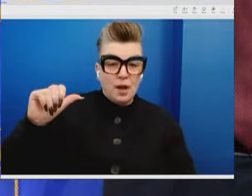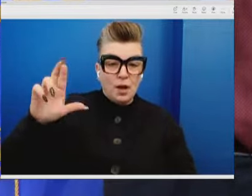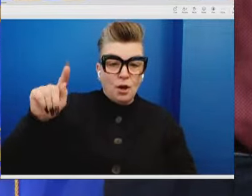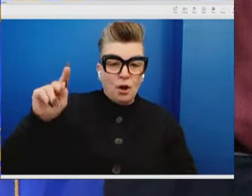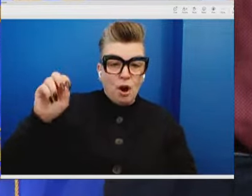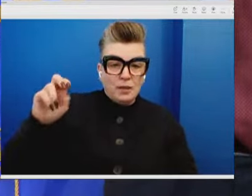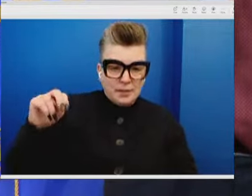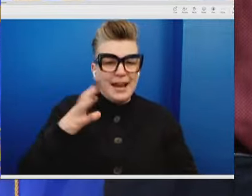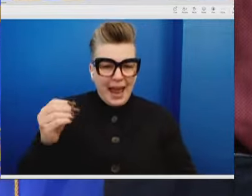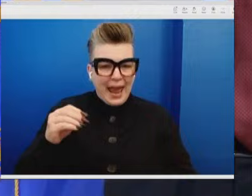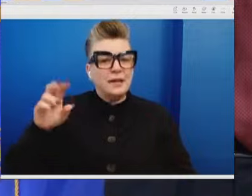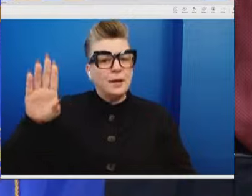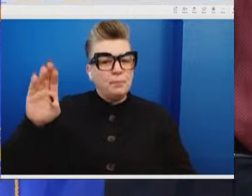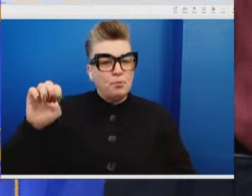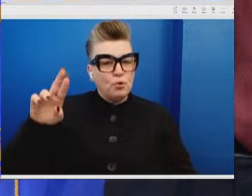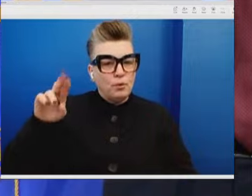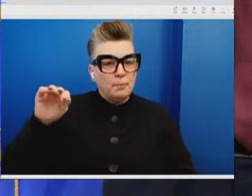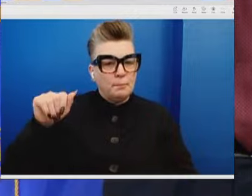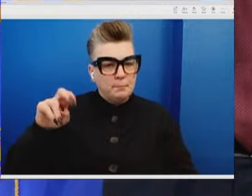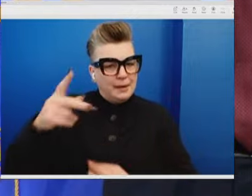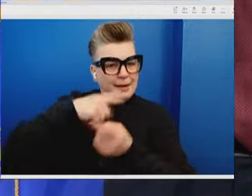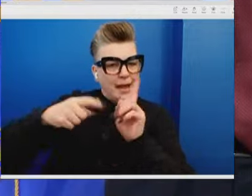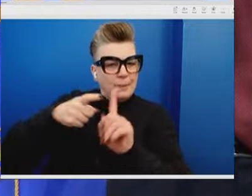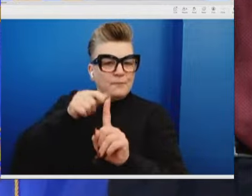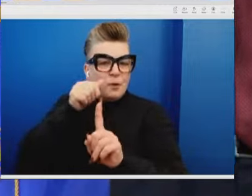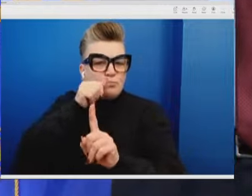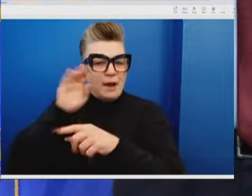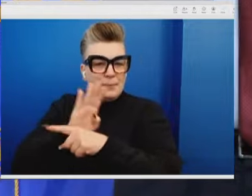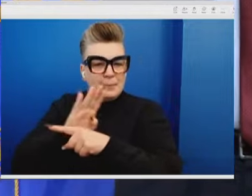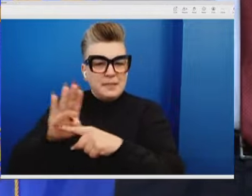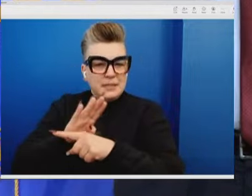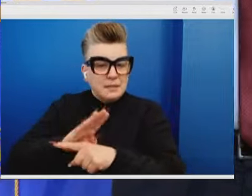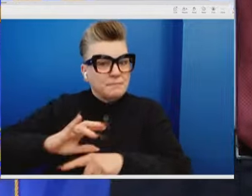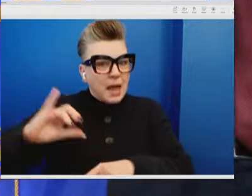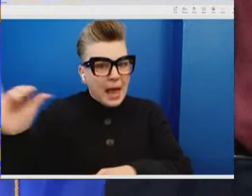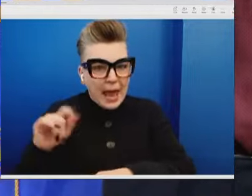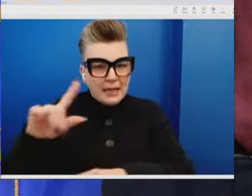came to us from the private section. He was in the military to boot, and I've witnessed both sides of